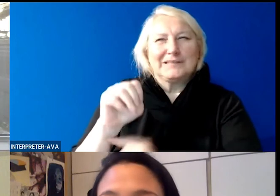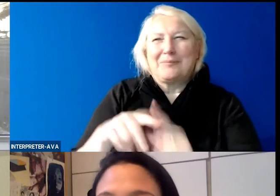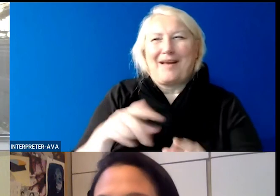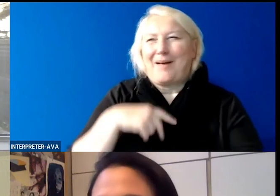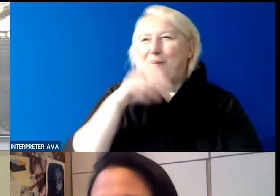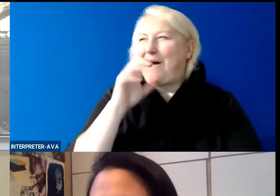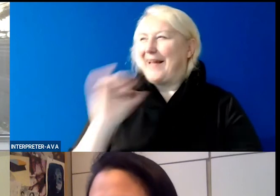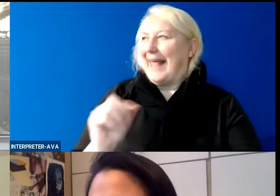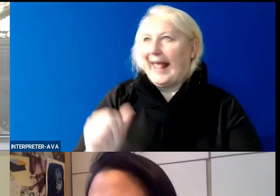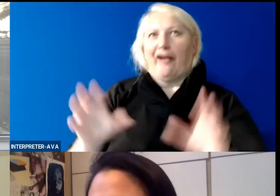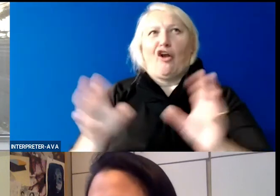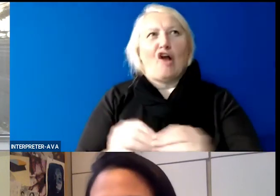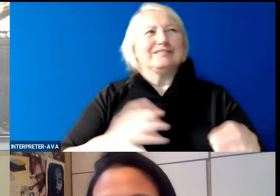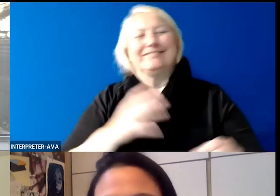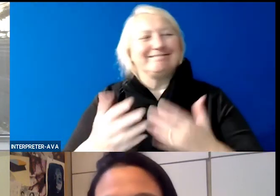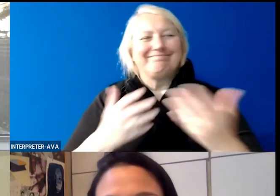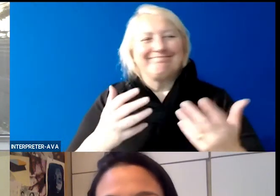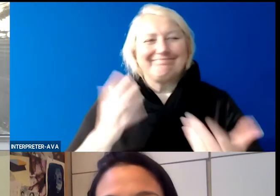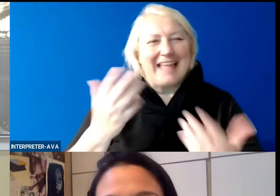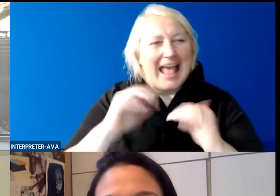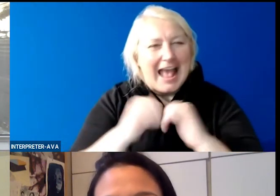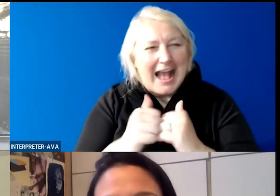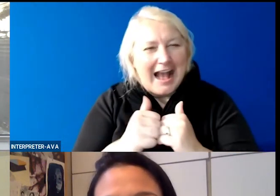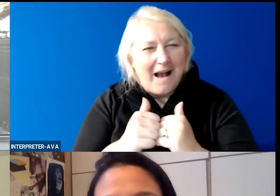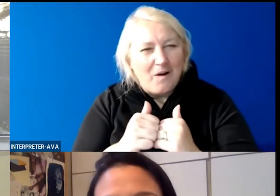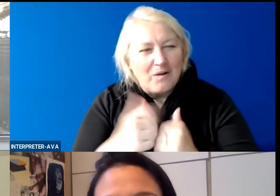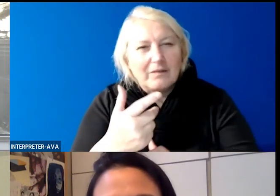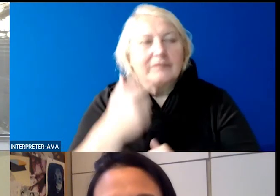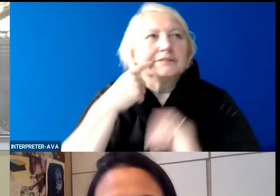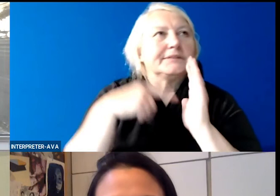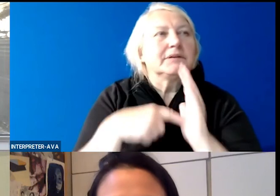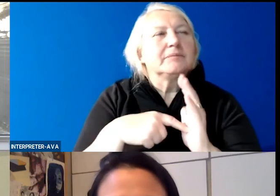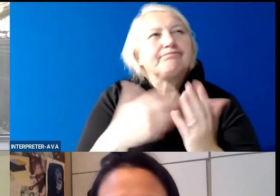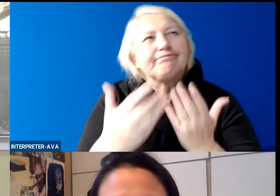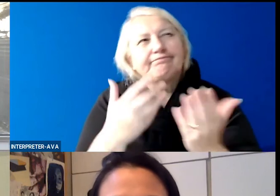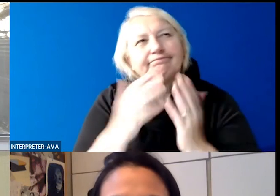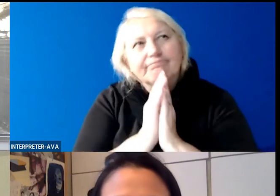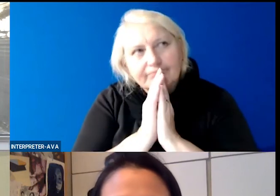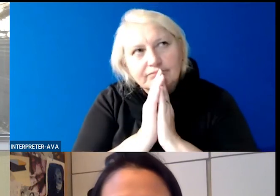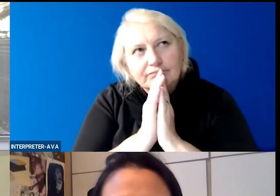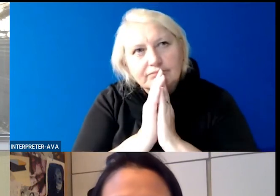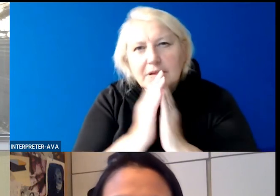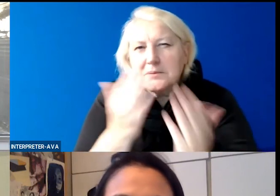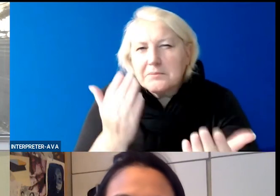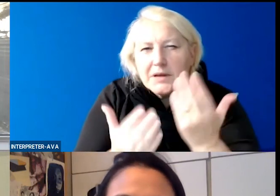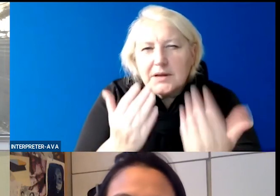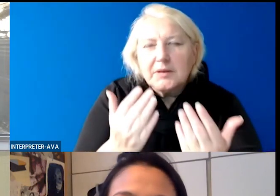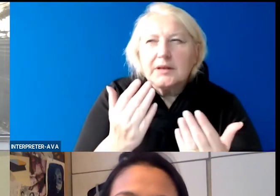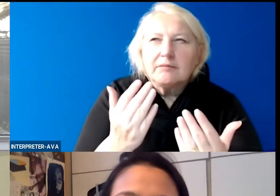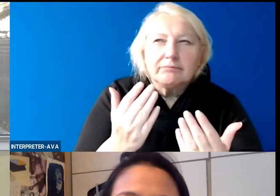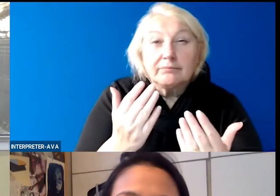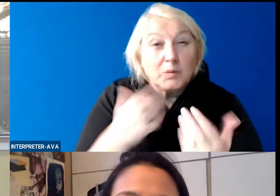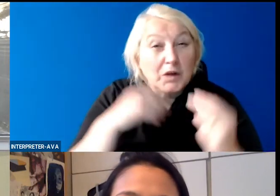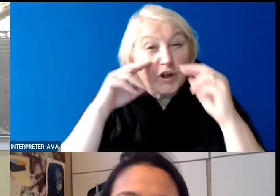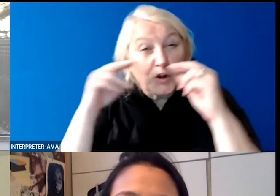really centre folks who are already interested in doing the work of anti-racism